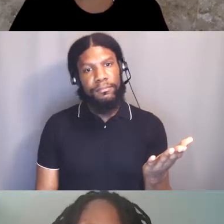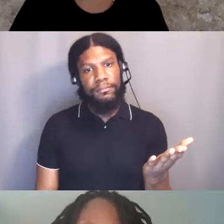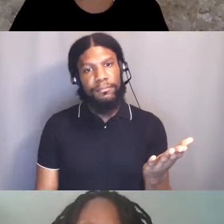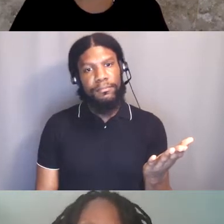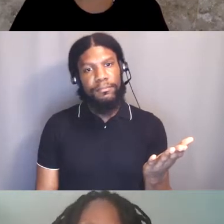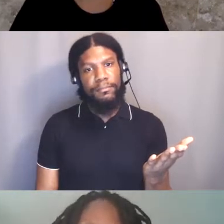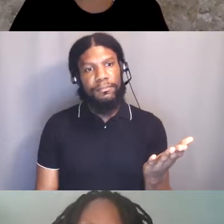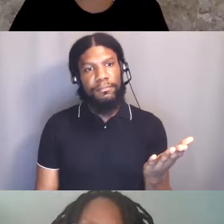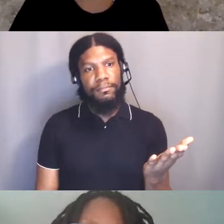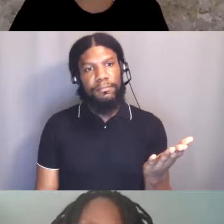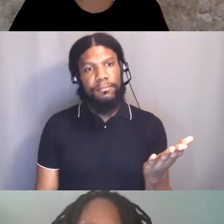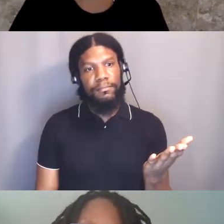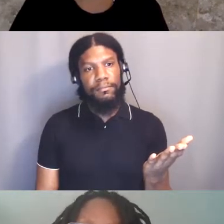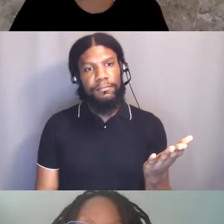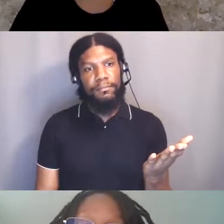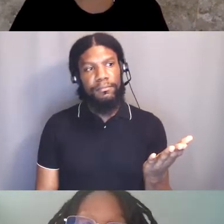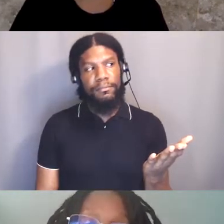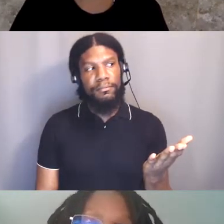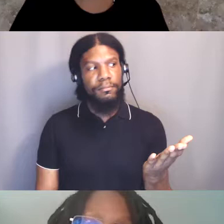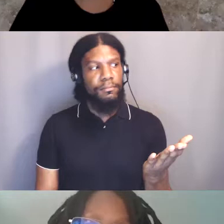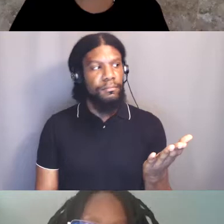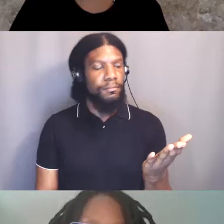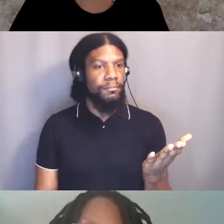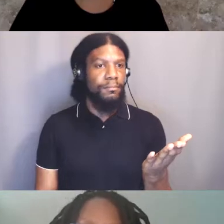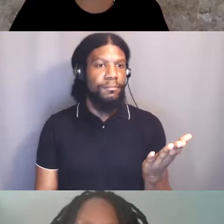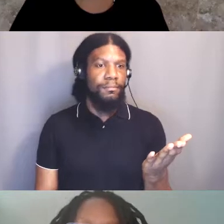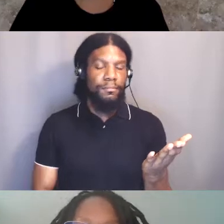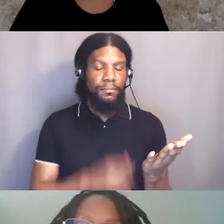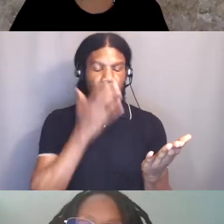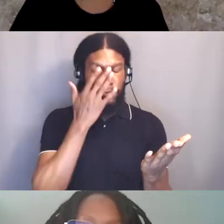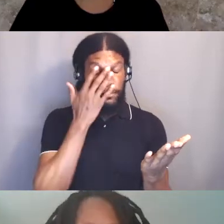past, present and future and their continuing presence